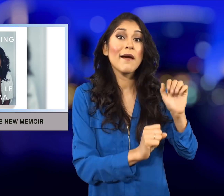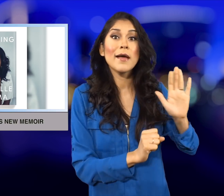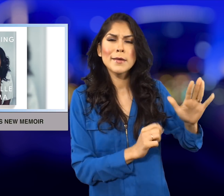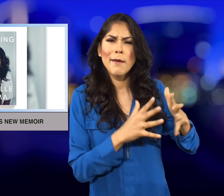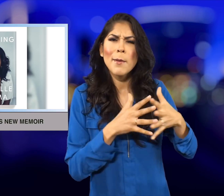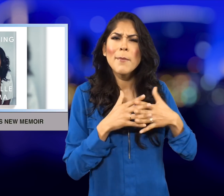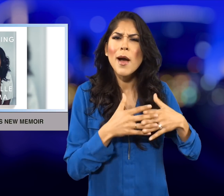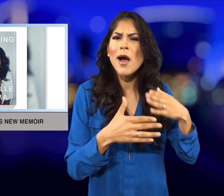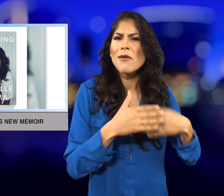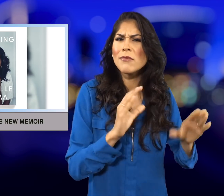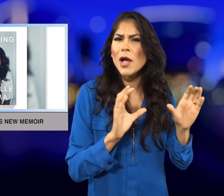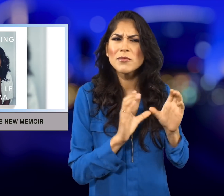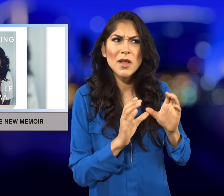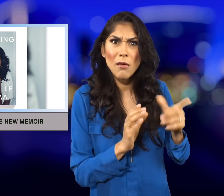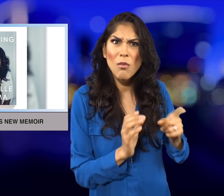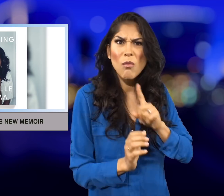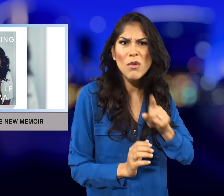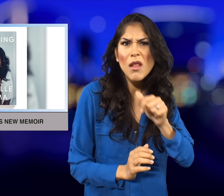Obama's American birth certificate.